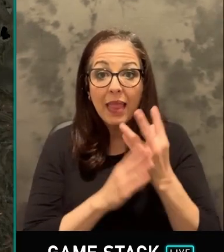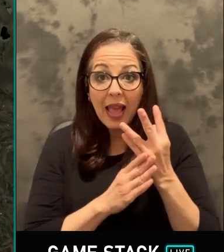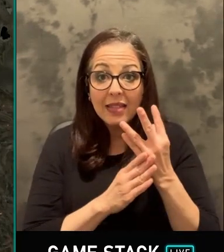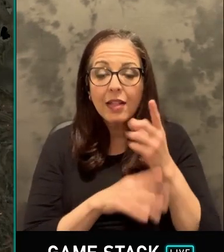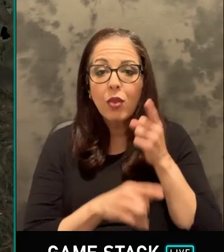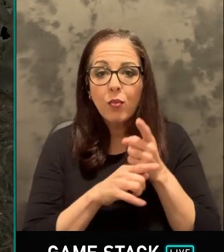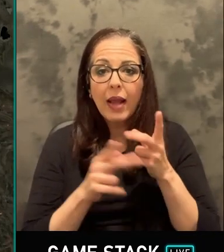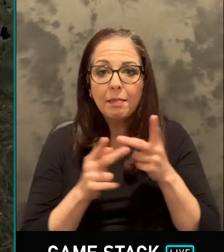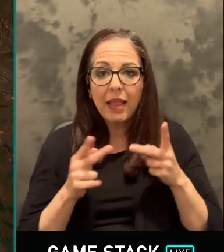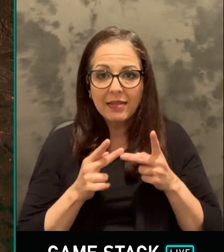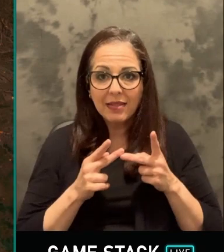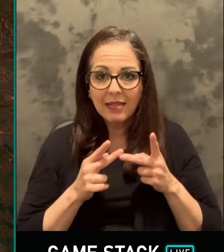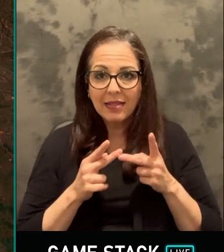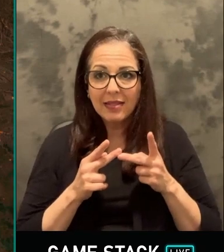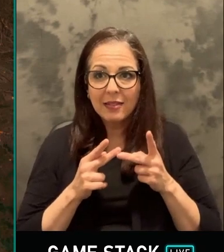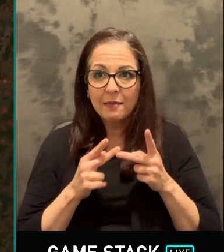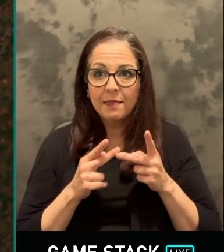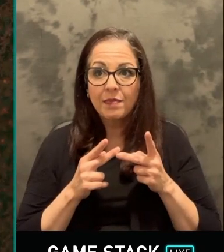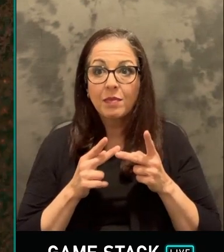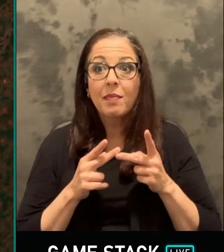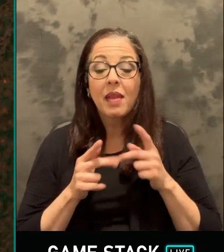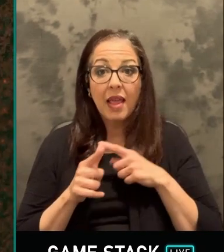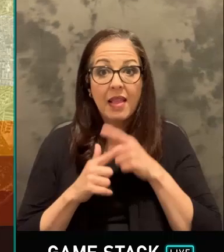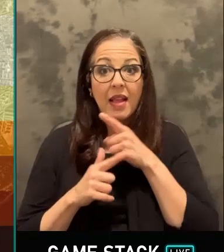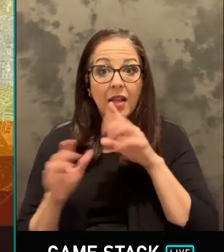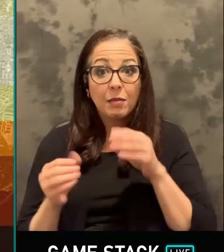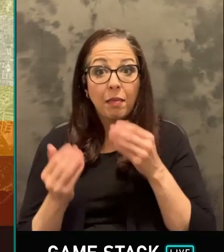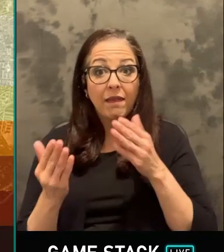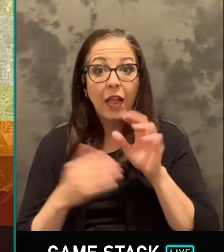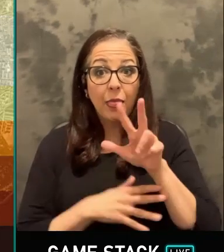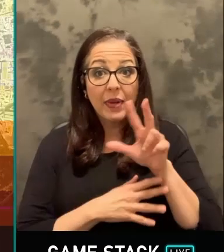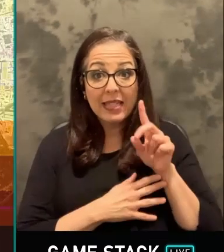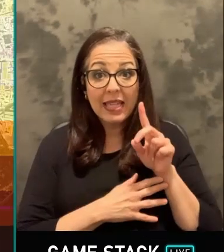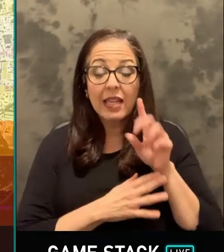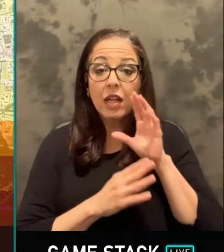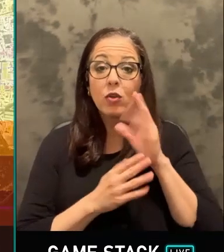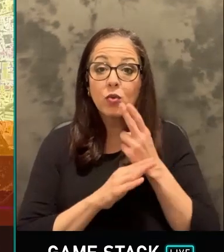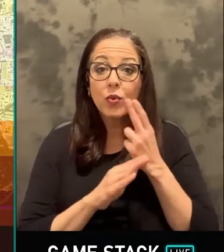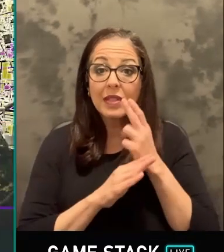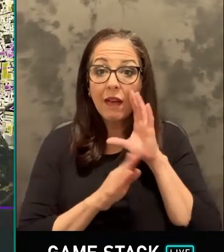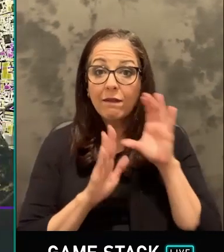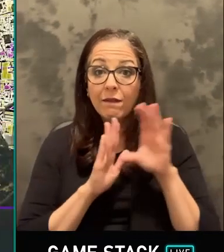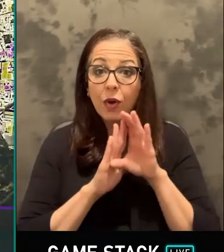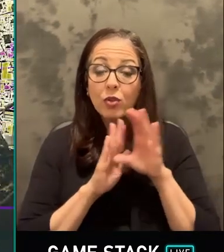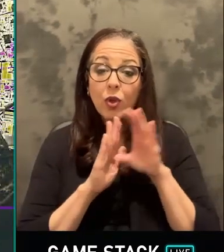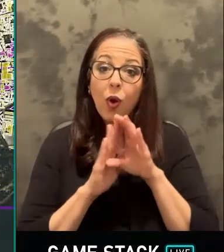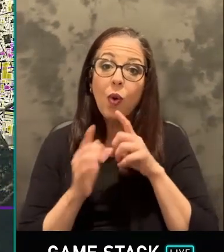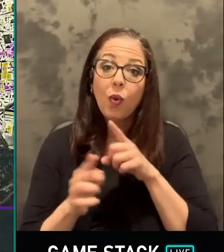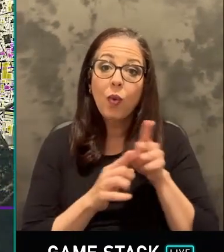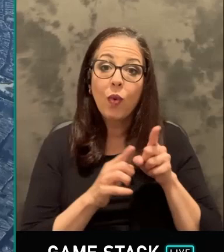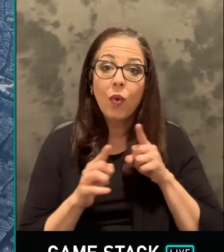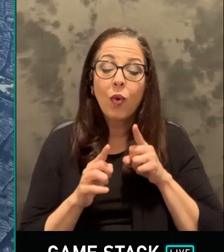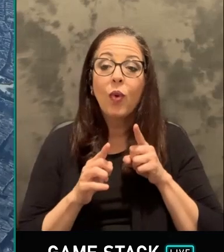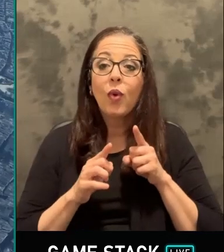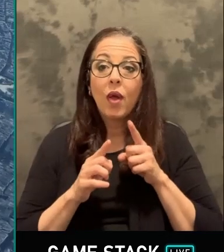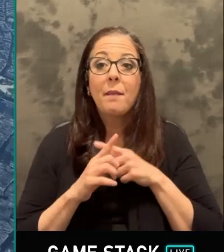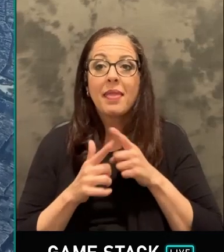Azure maps provide city in 3D using photogrammetry, but we had to recreate buildings where it was missing,